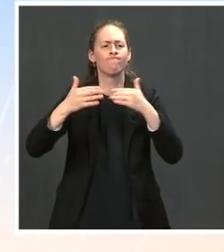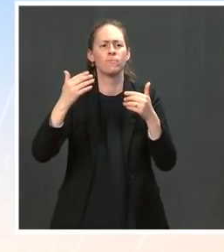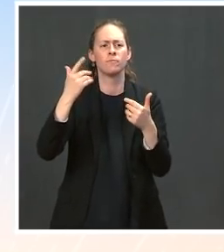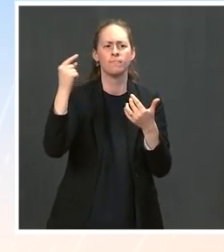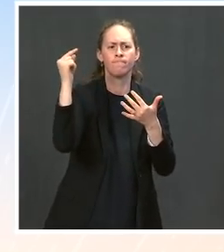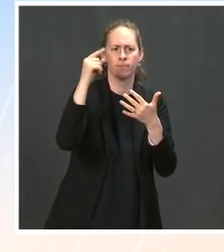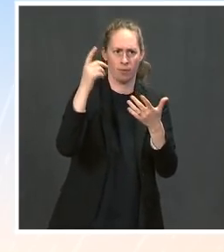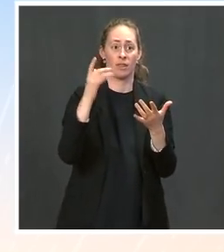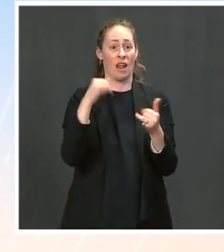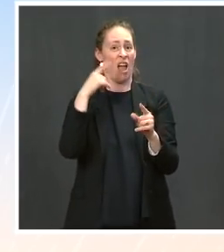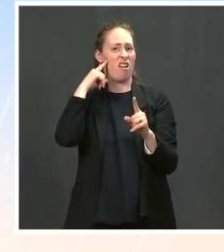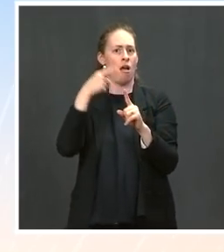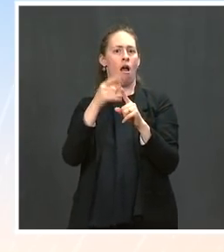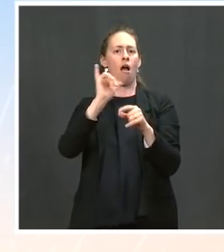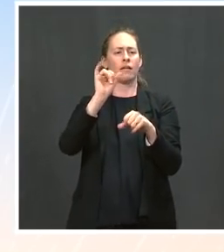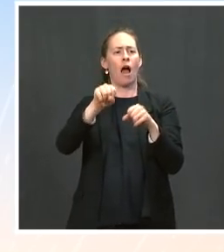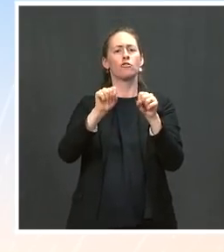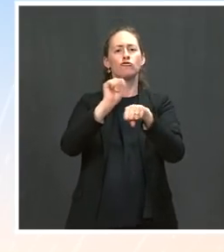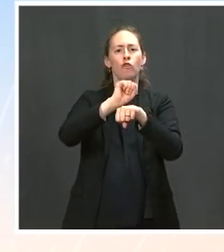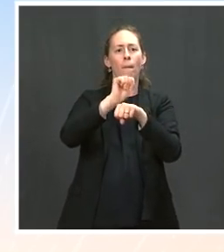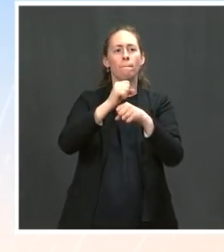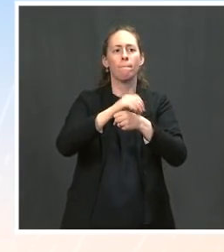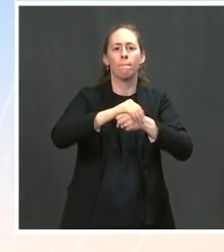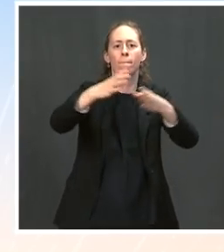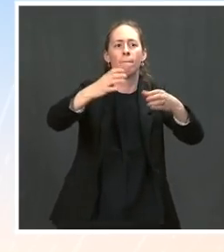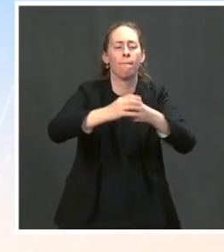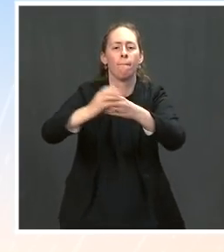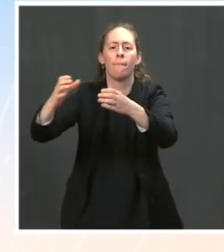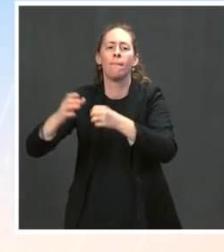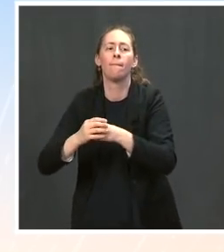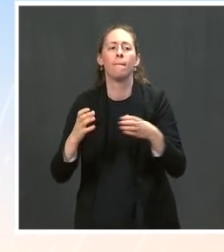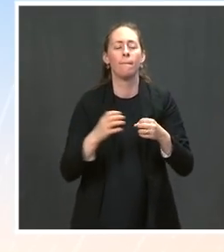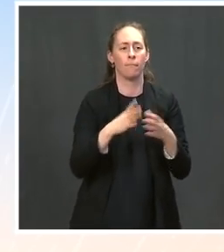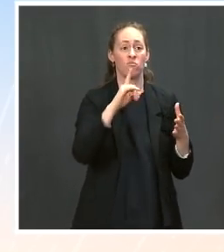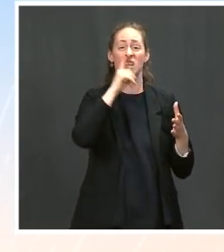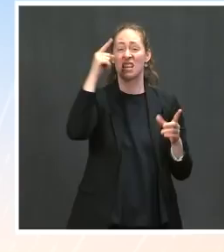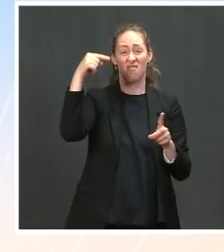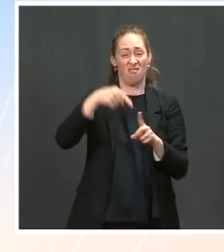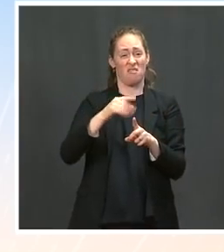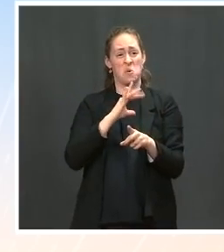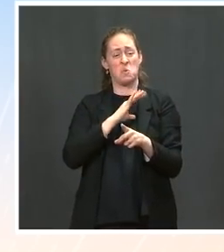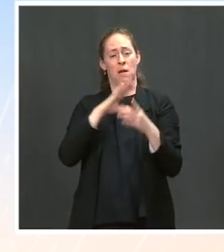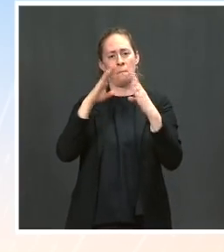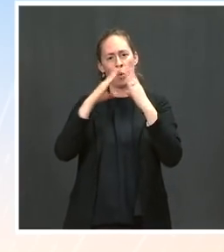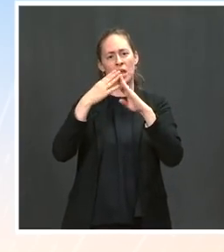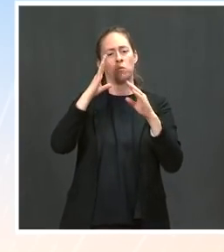and the importance of ensuring all communities and workers benefit from this transition. So that's -- he'll be talking about that,